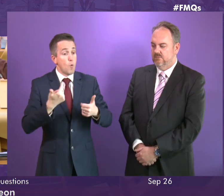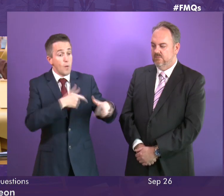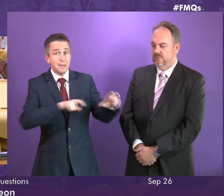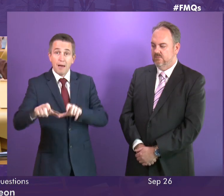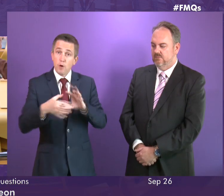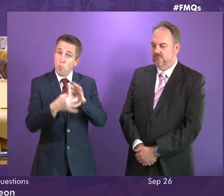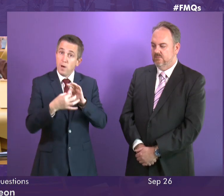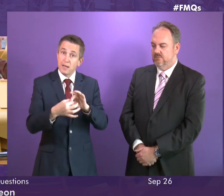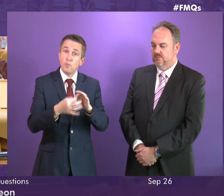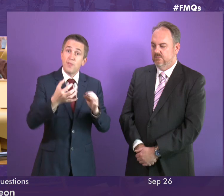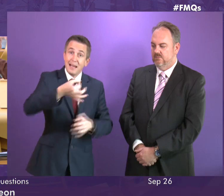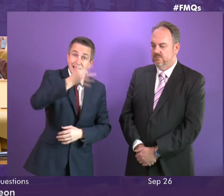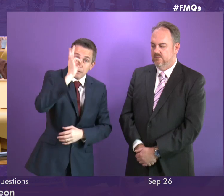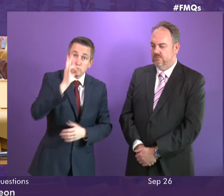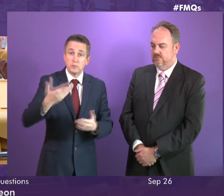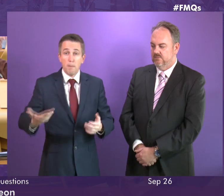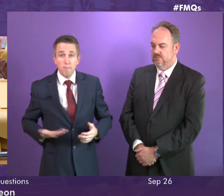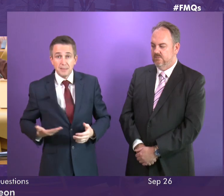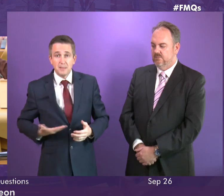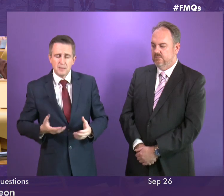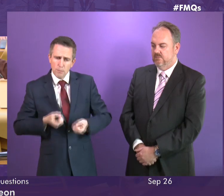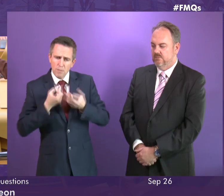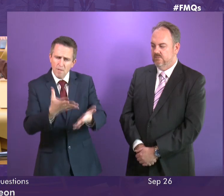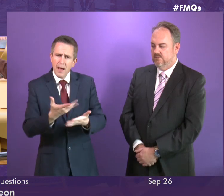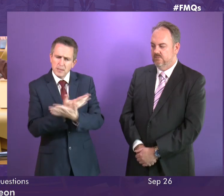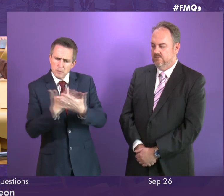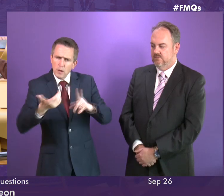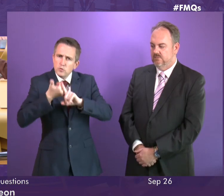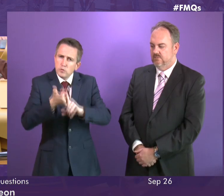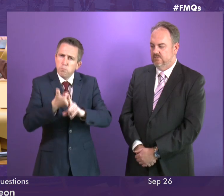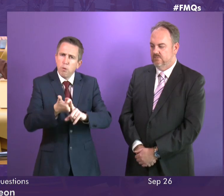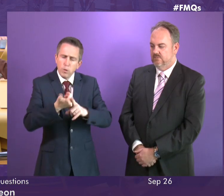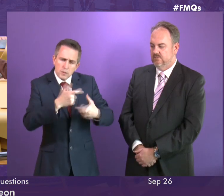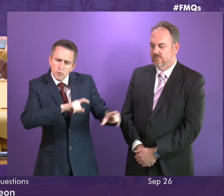and other public bodies—and businesses—to provide as much certainty as we possibly can.